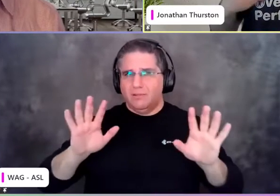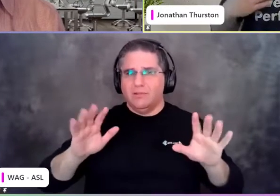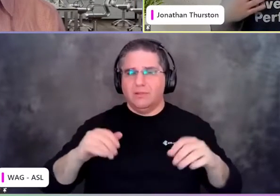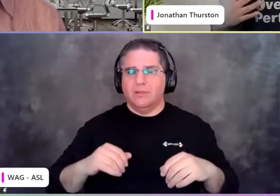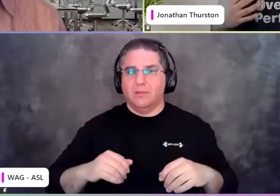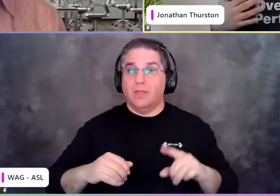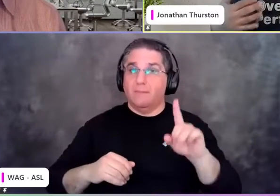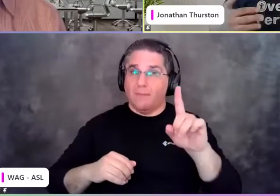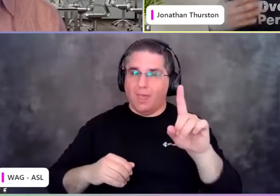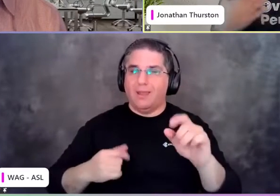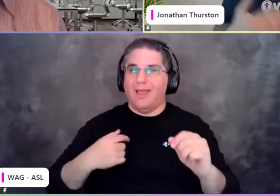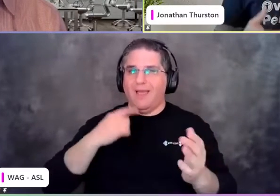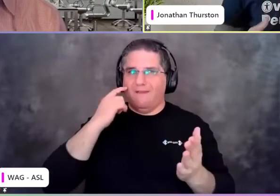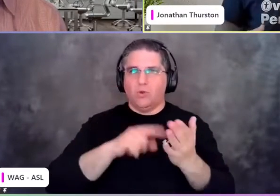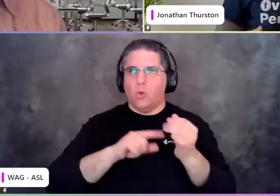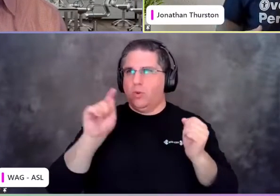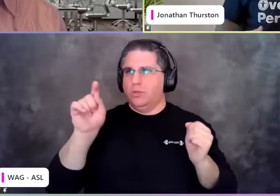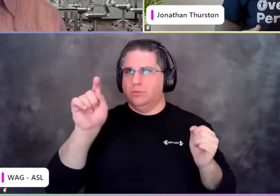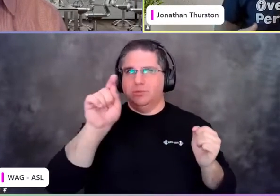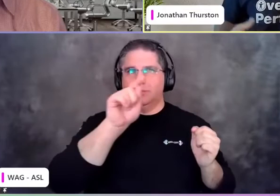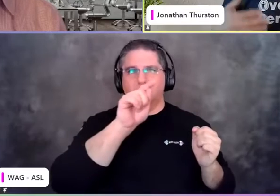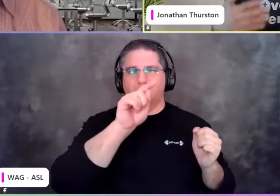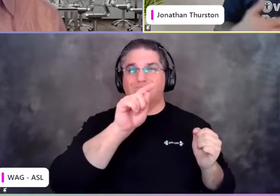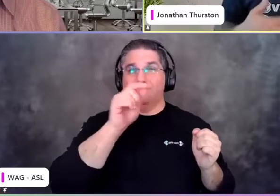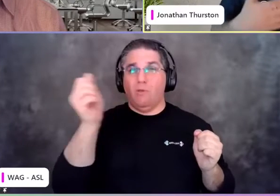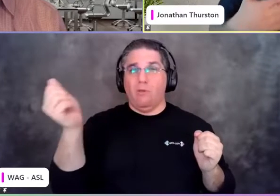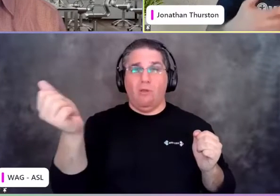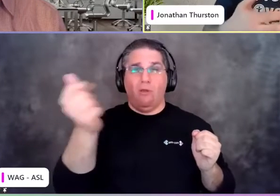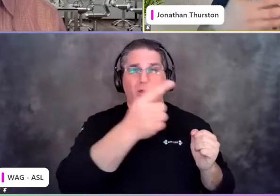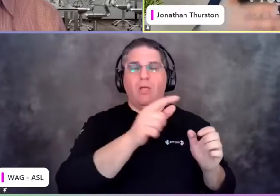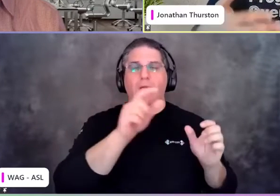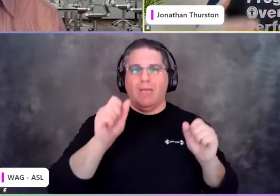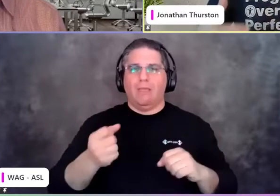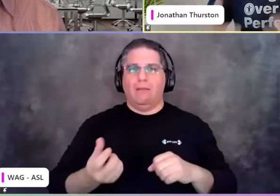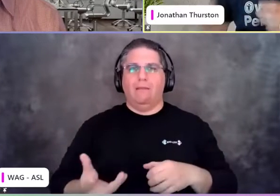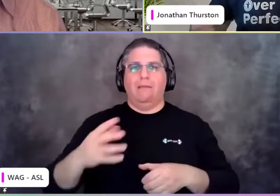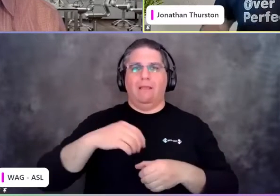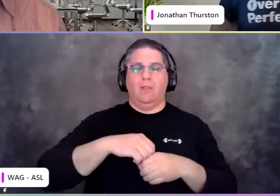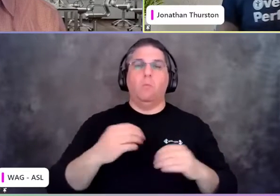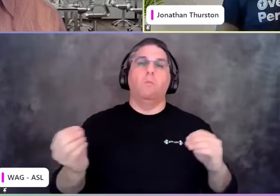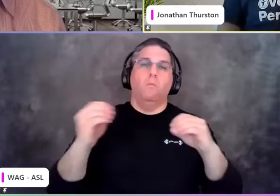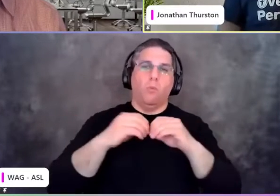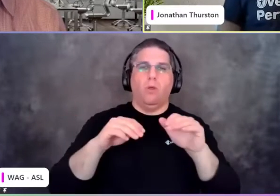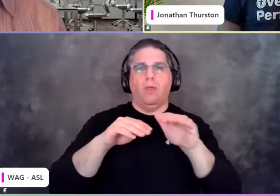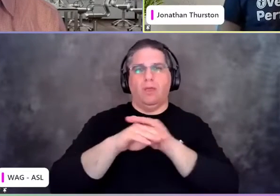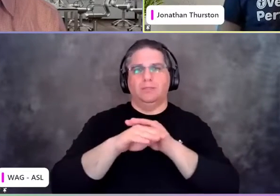companies that have very different types of product development life cycles, right. But one thing I've